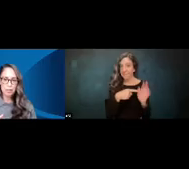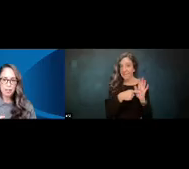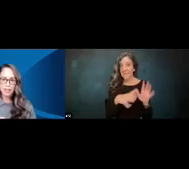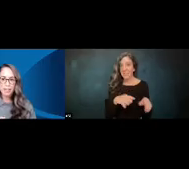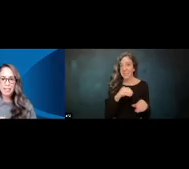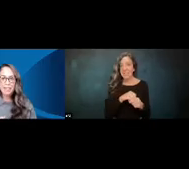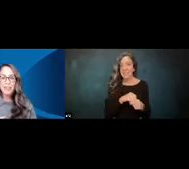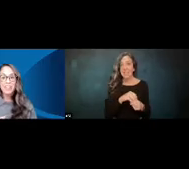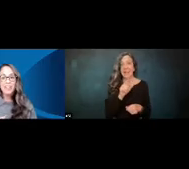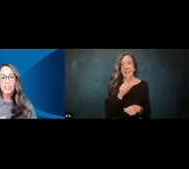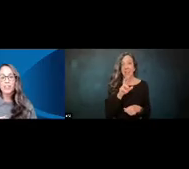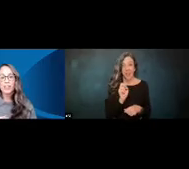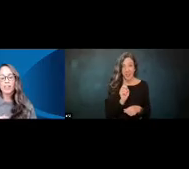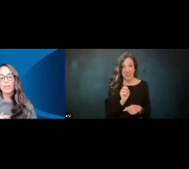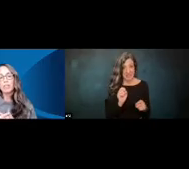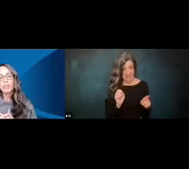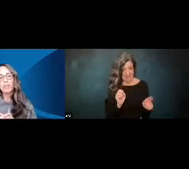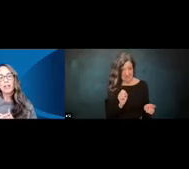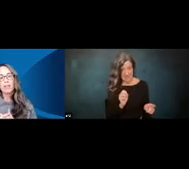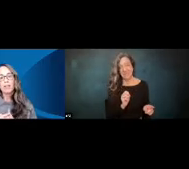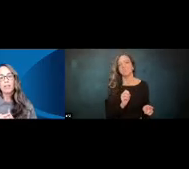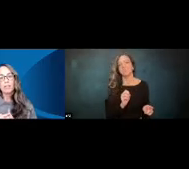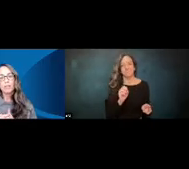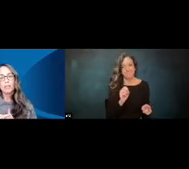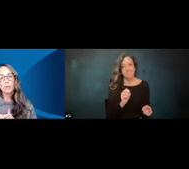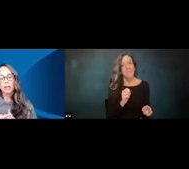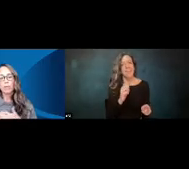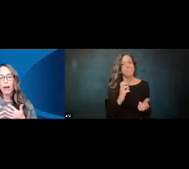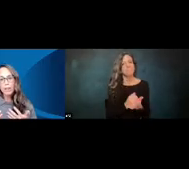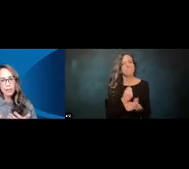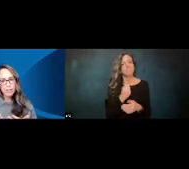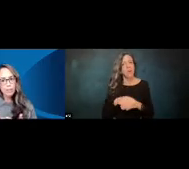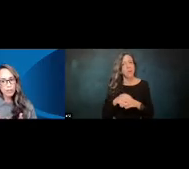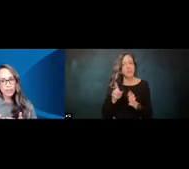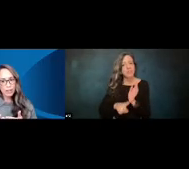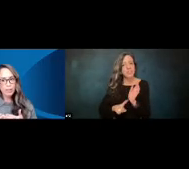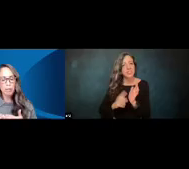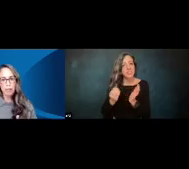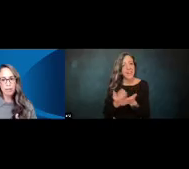as shown here, this section draws on research and evidence to explain why inclusive settings